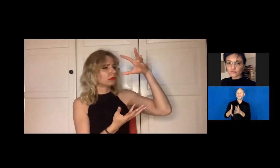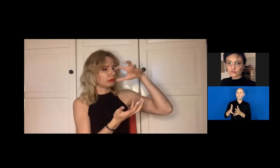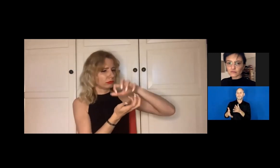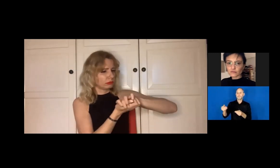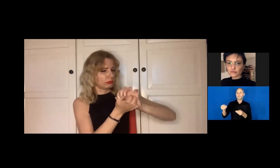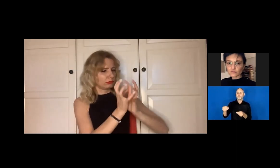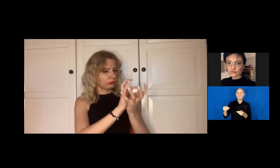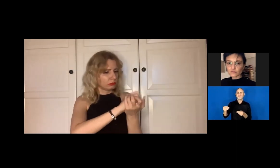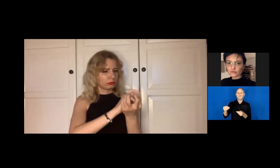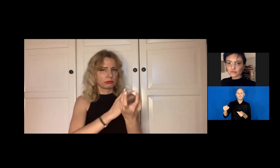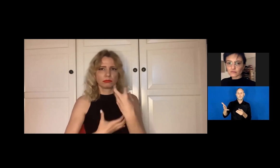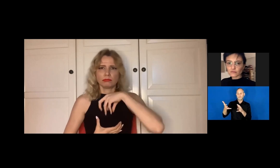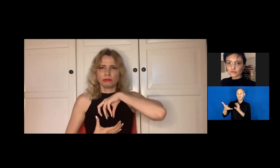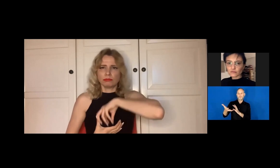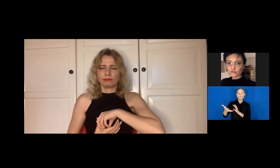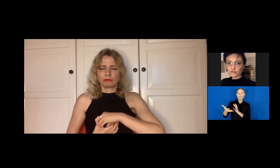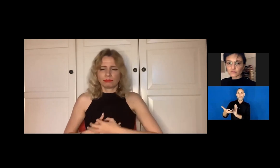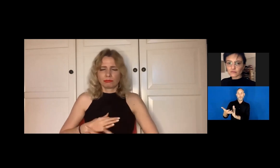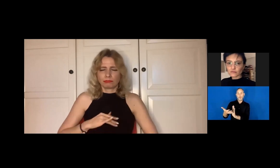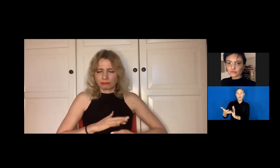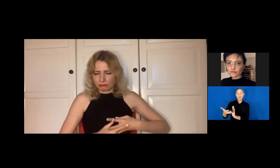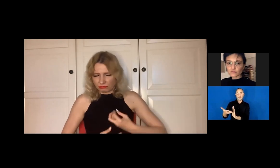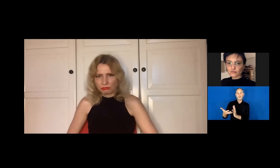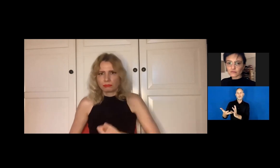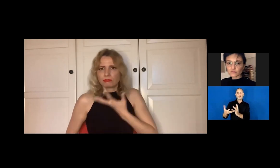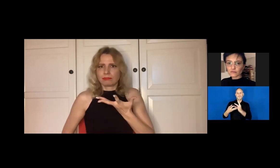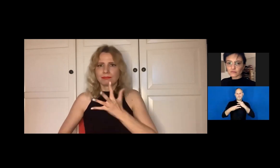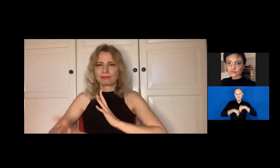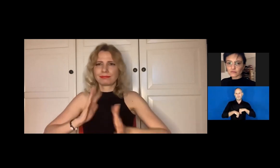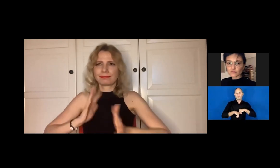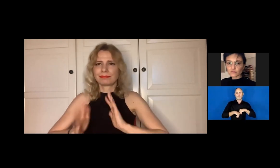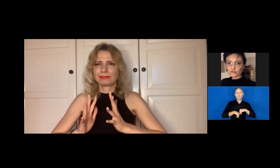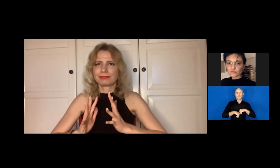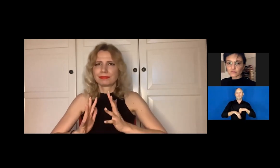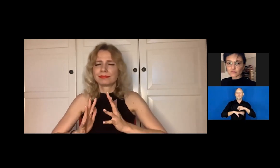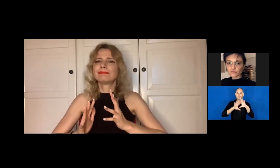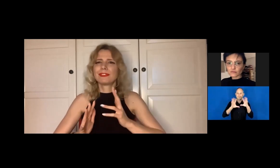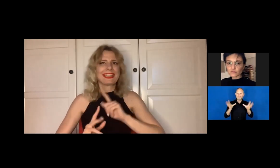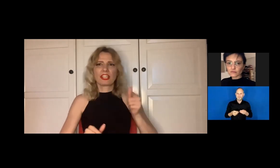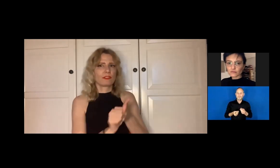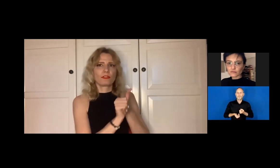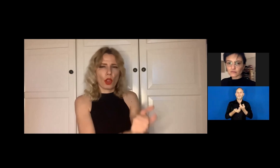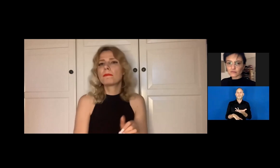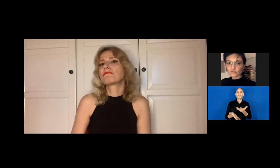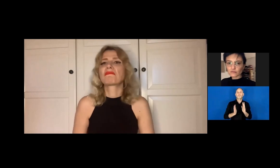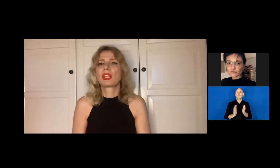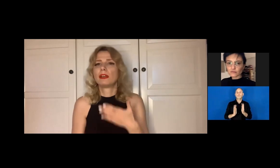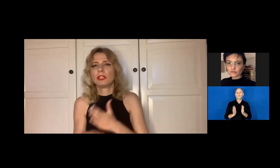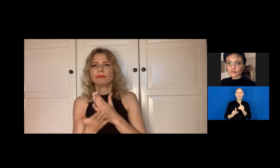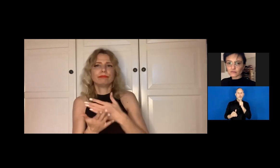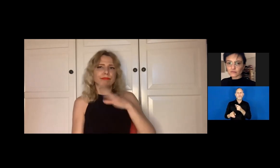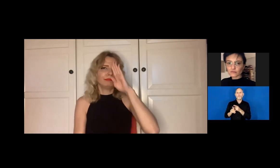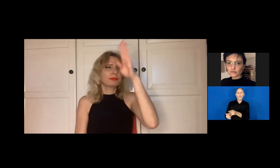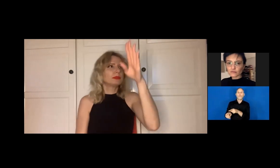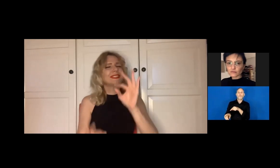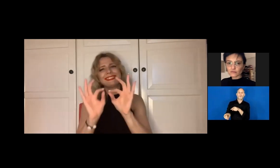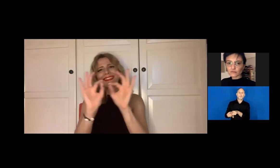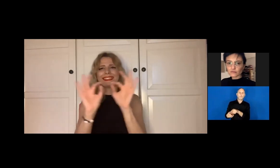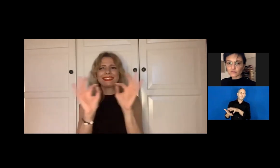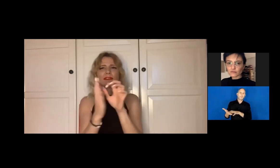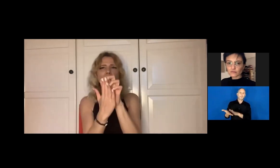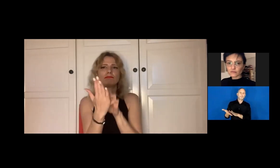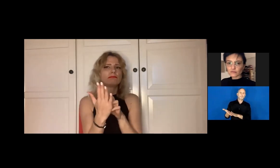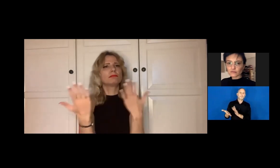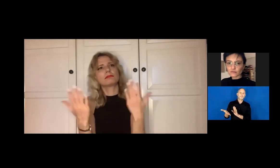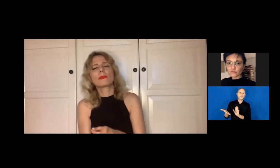You want to take the text in and then let it grow inside of you and transform it into a new piece of art.